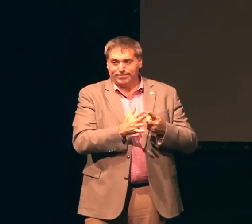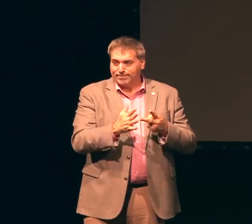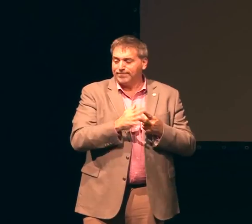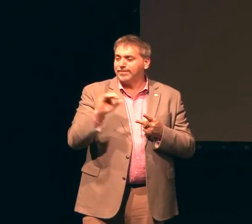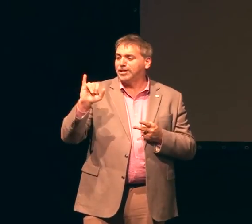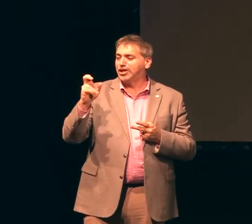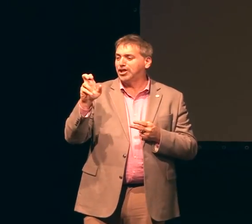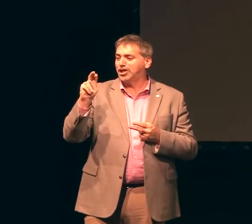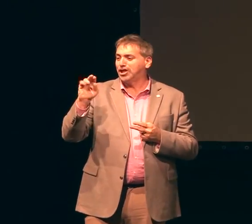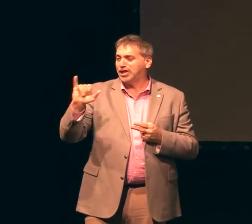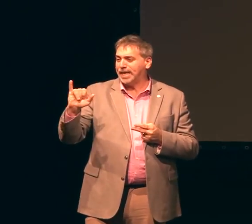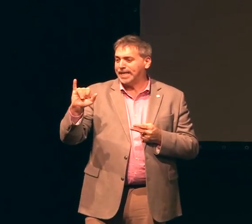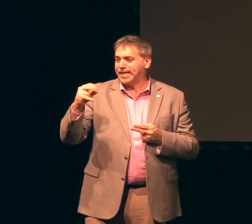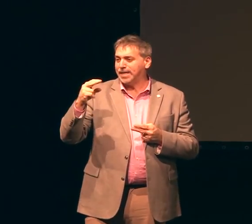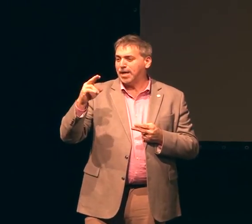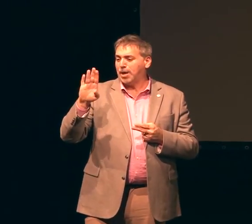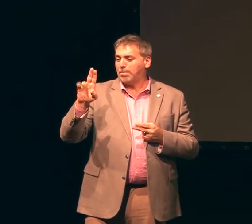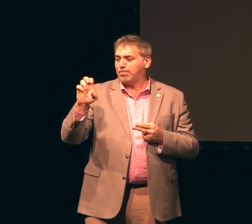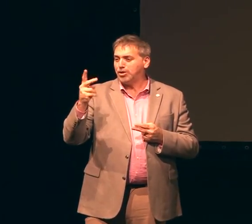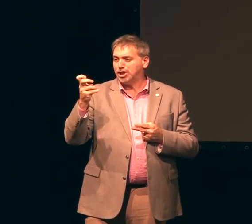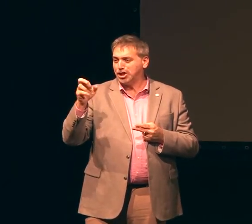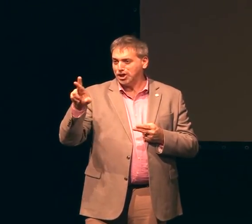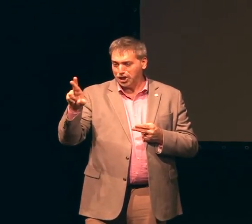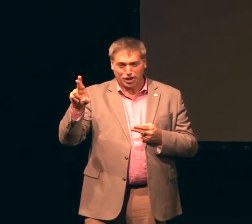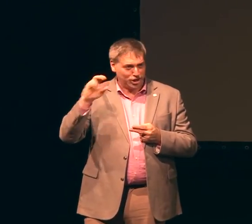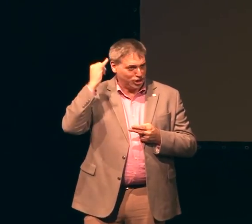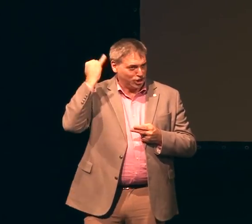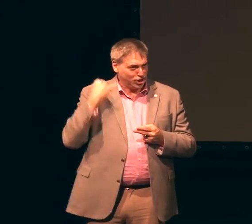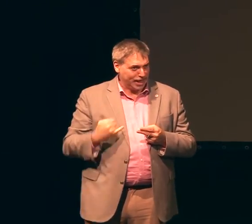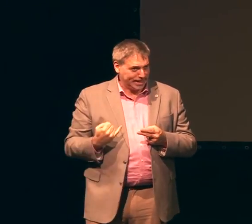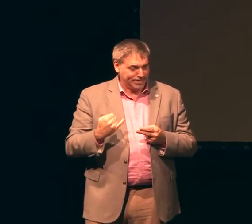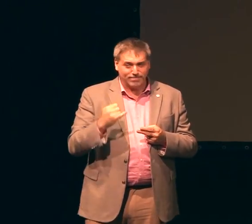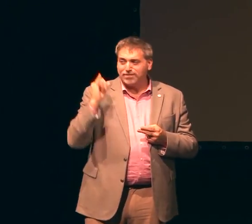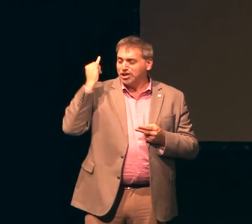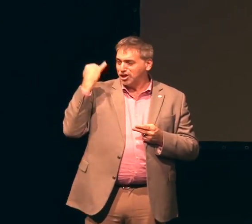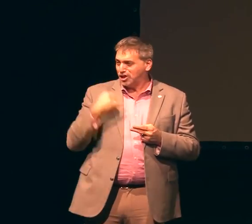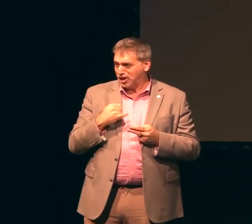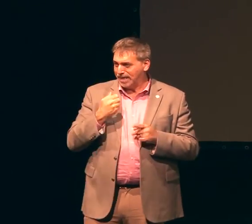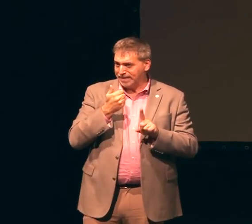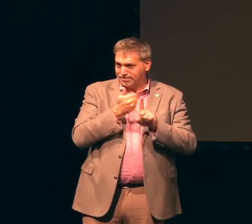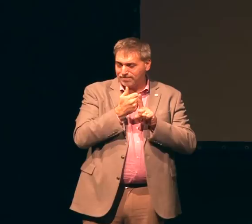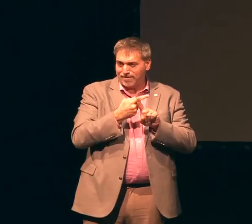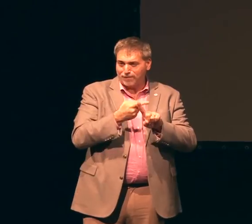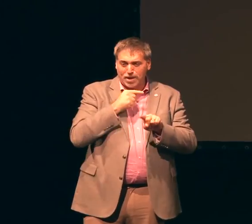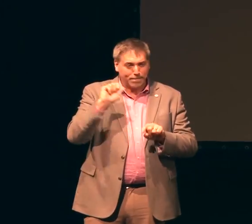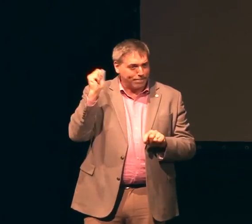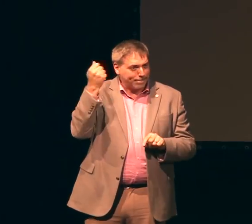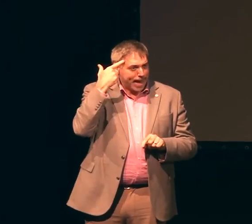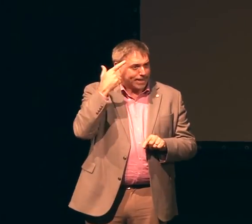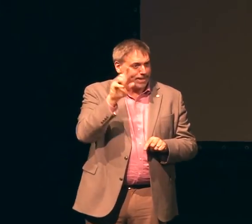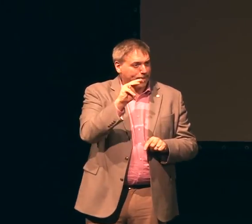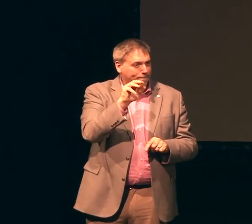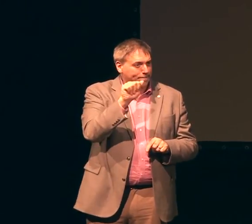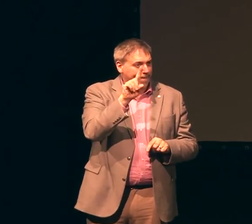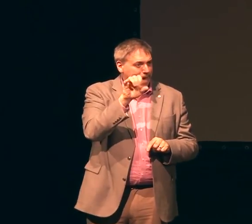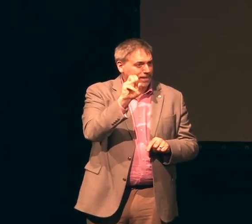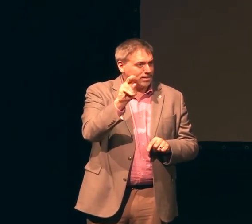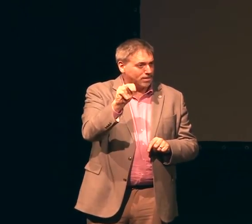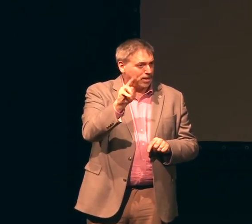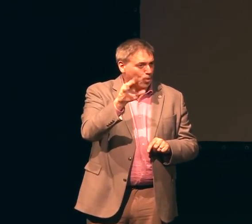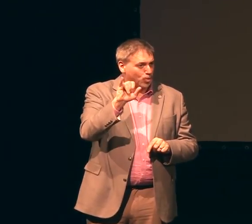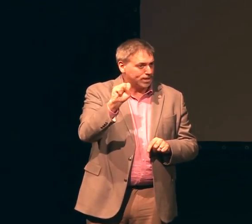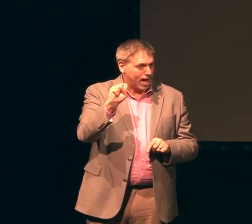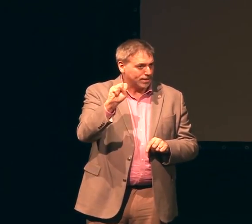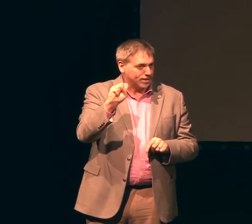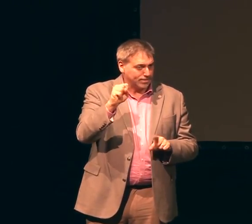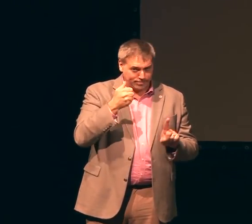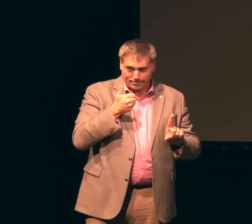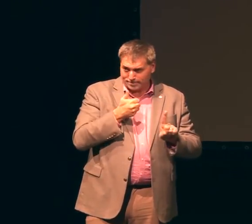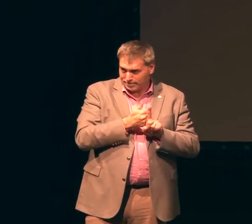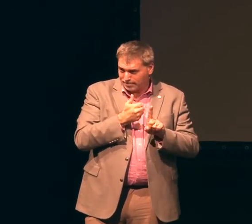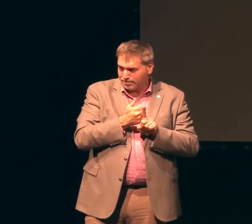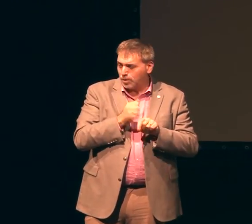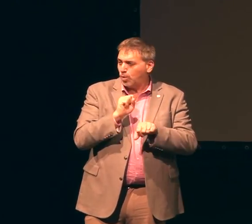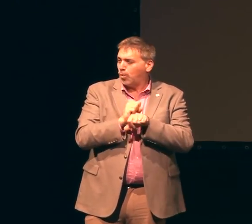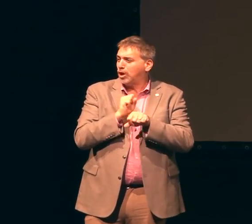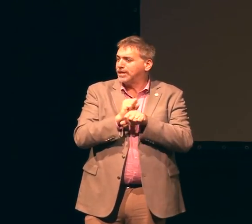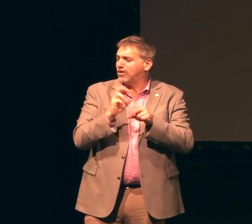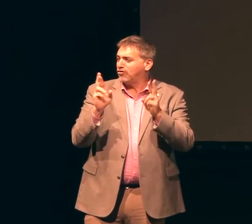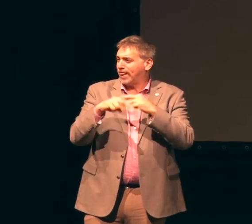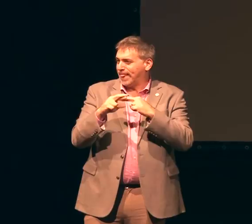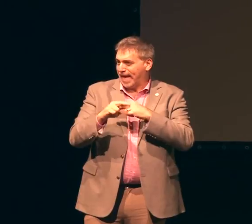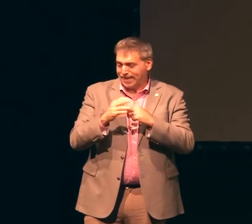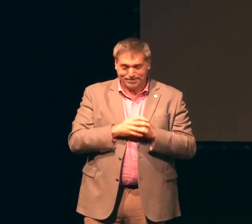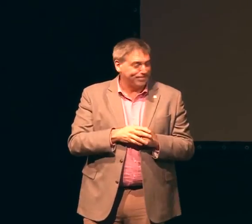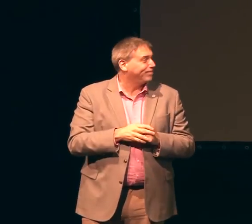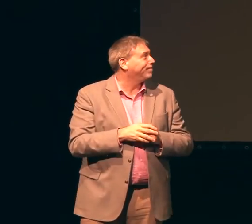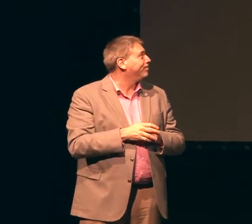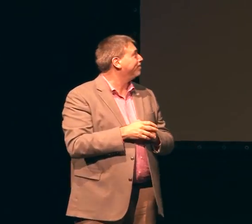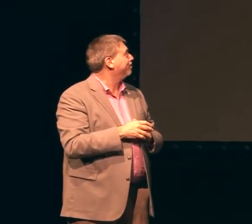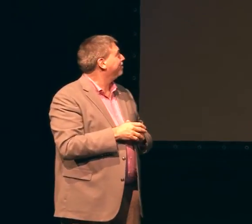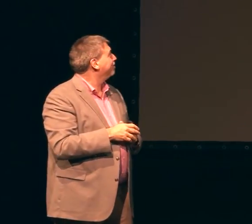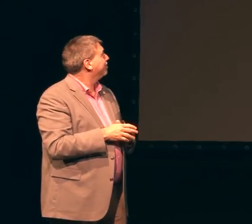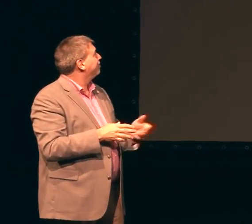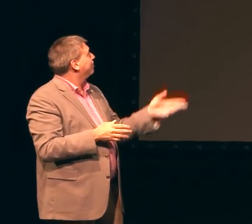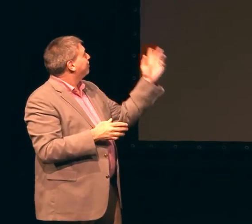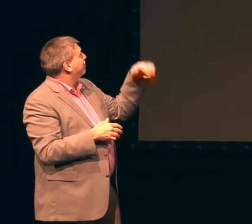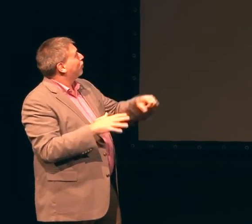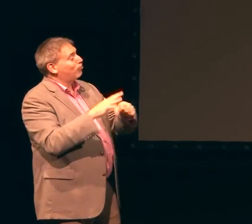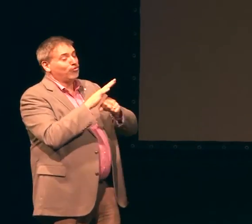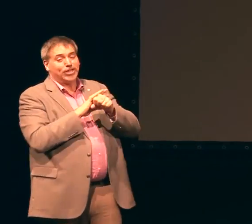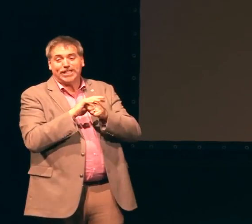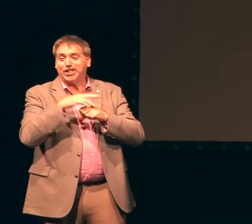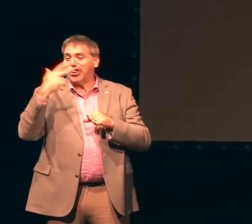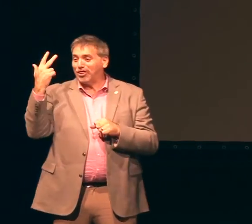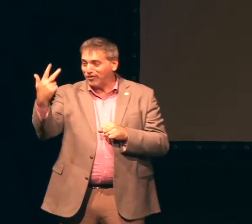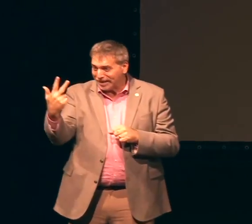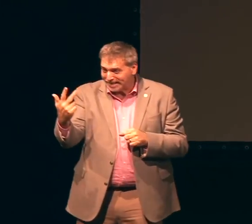university. And Jenny Buechner. Jenny is from Madison Wisconsin and she works in relay.